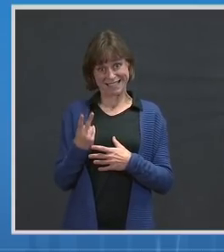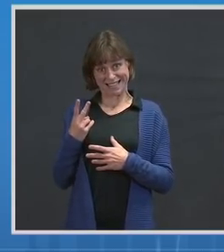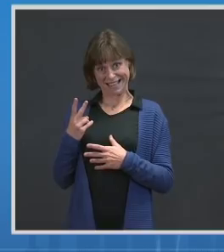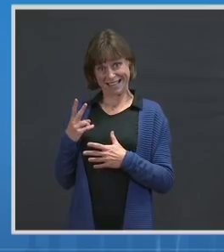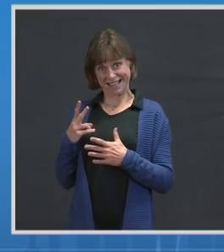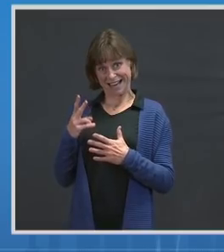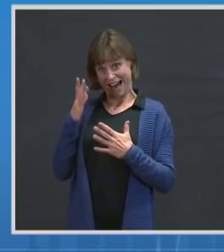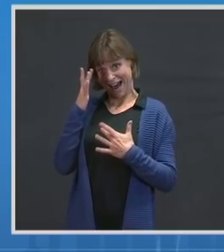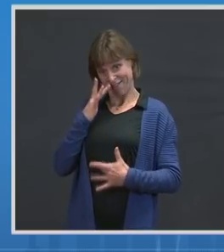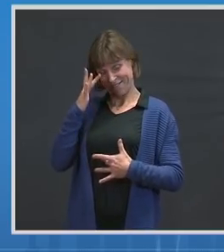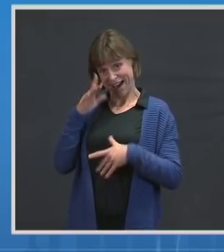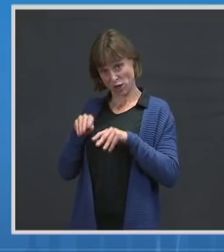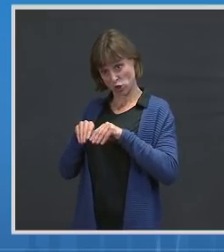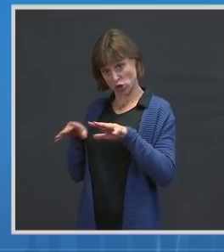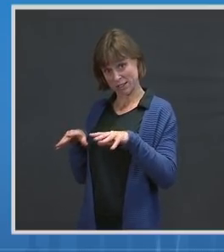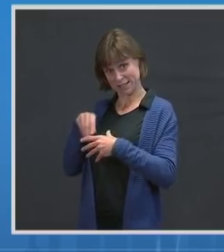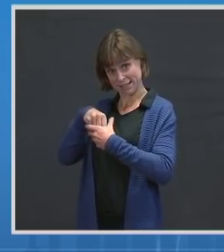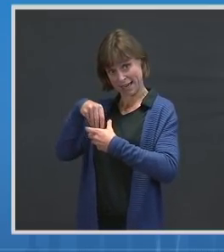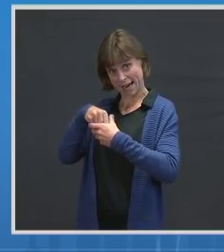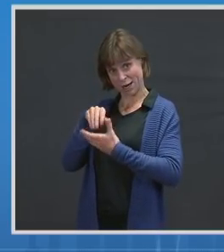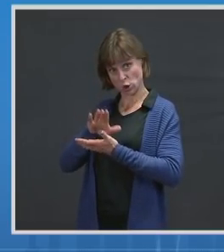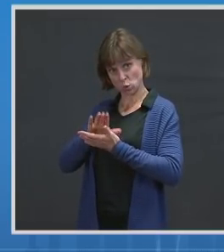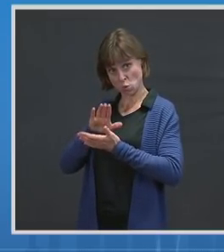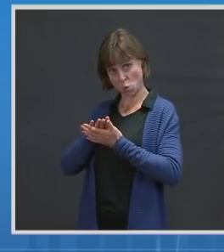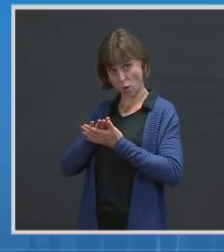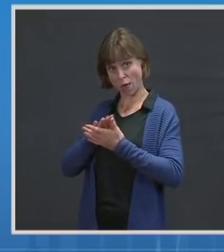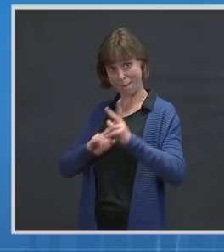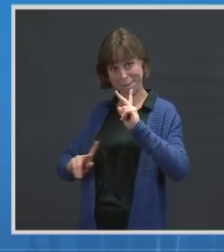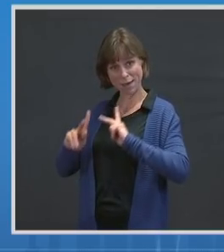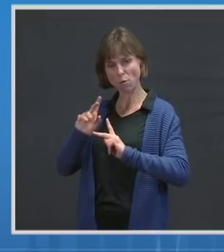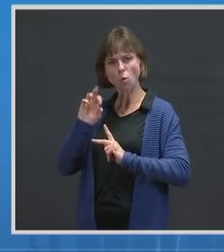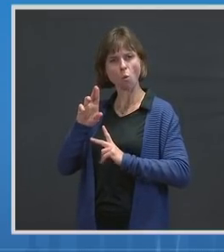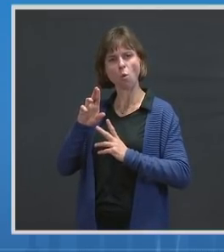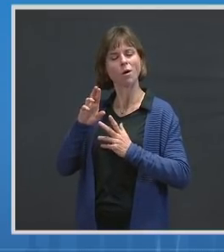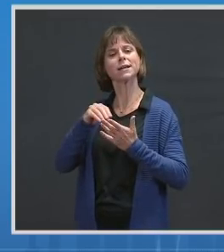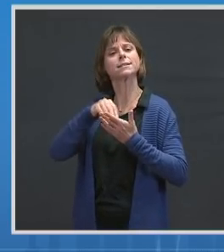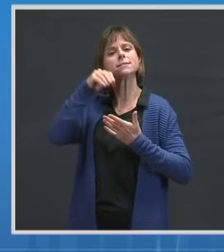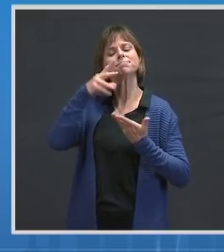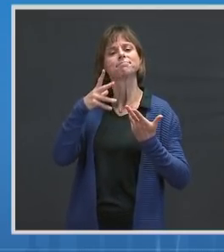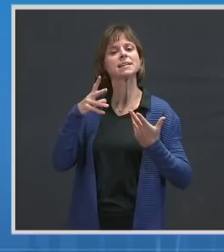personnel or students, that it is really reflective of what is going on in the community,